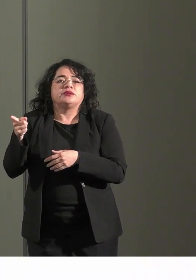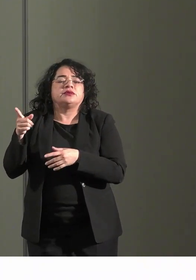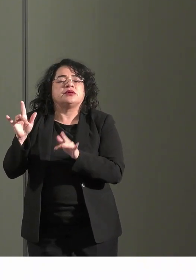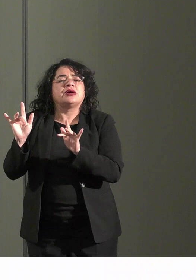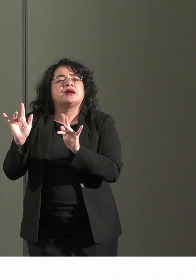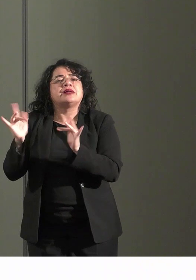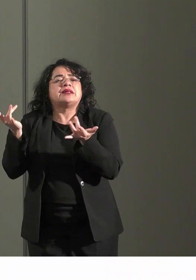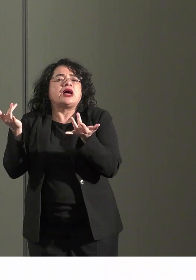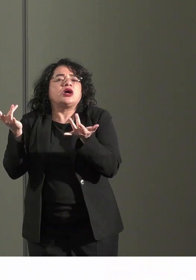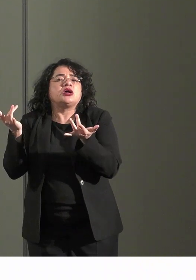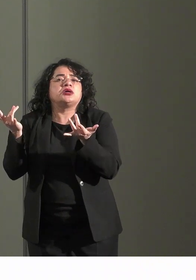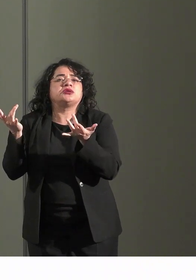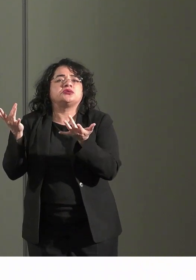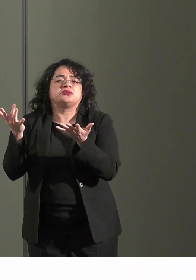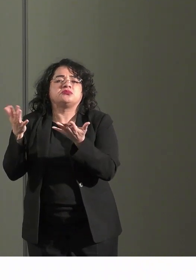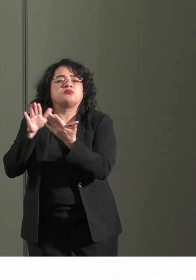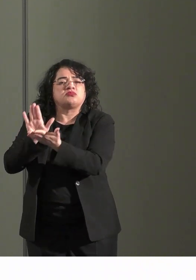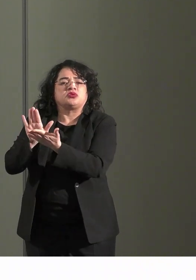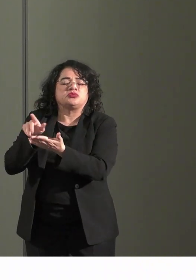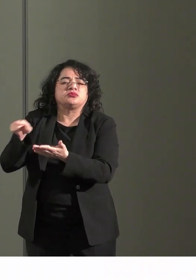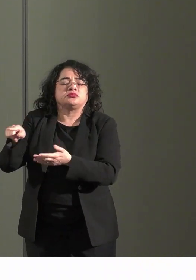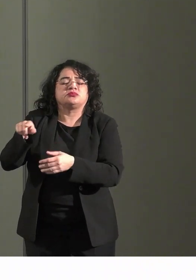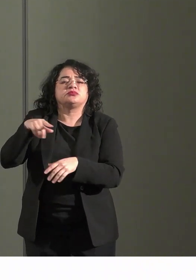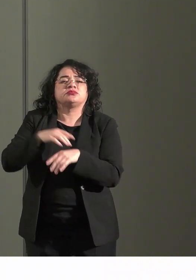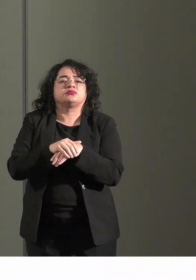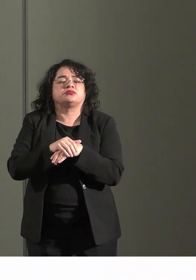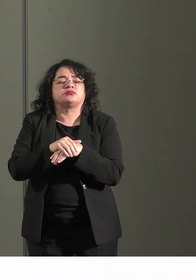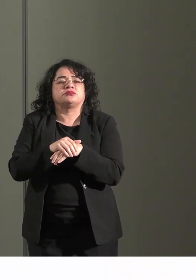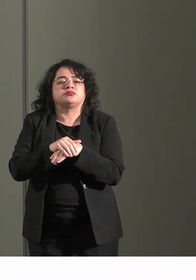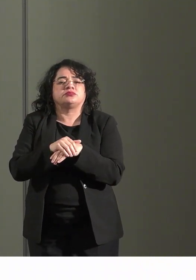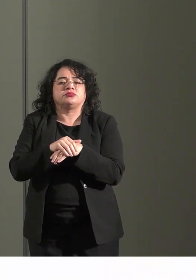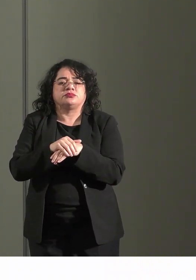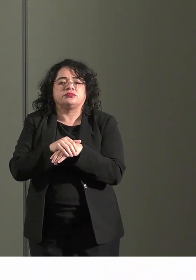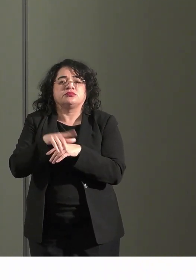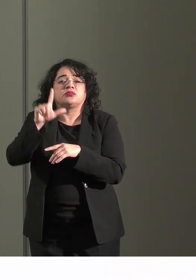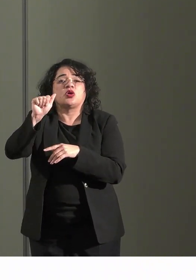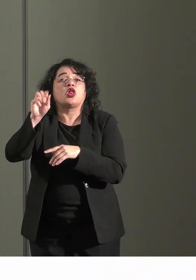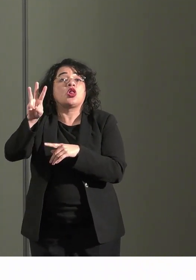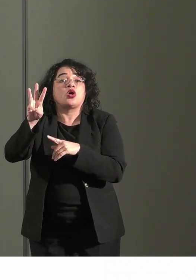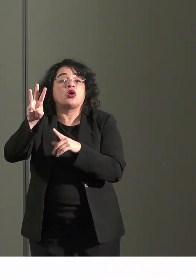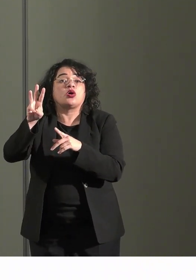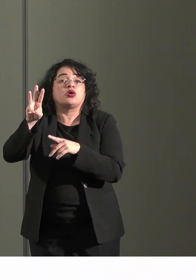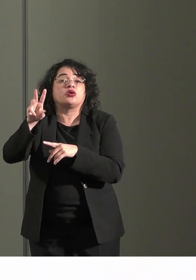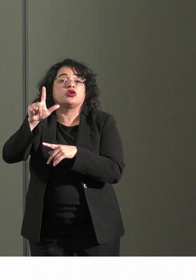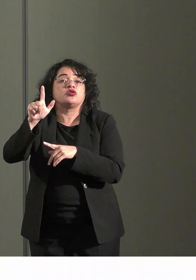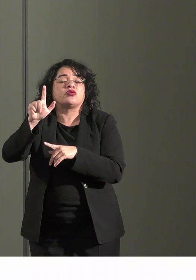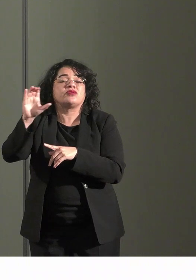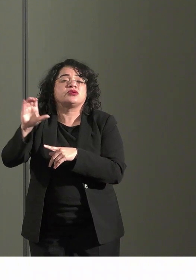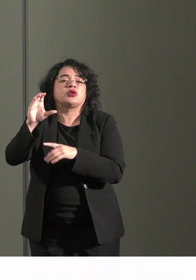I would describe it. One example, there is a law called the 24th century communication